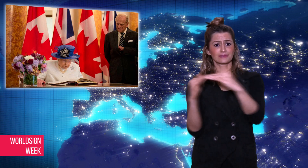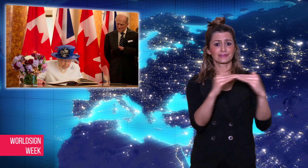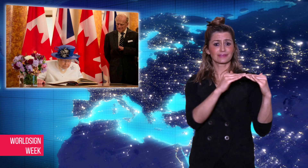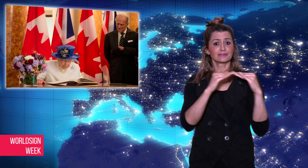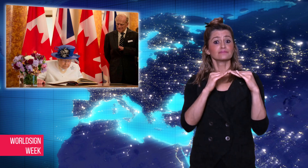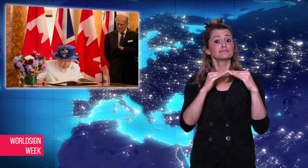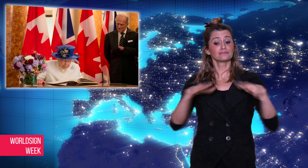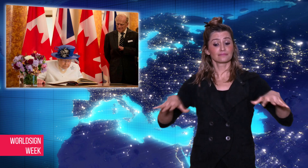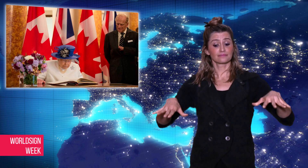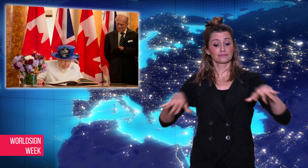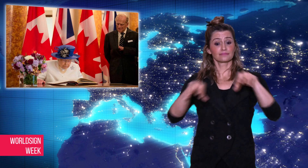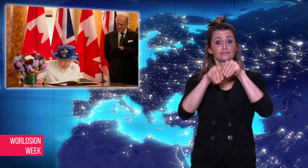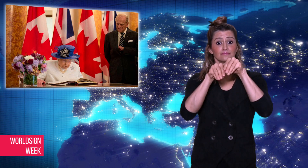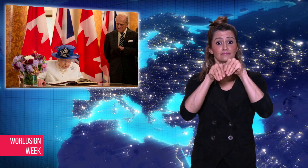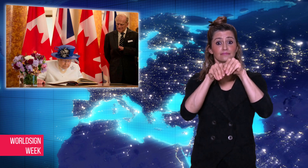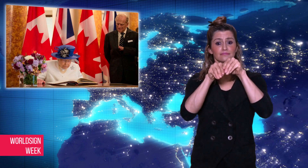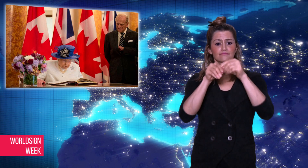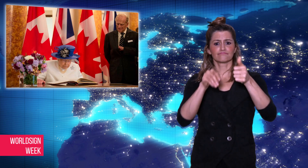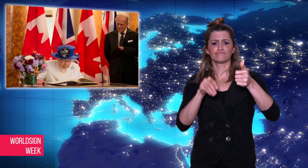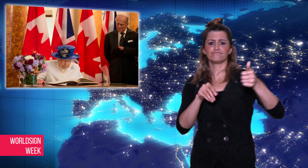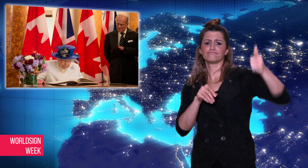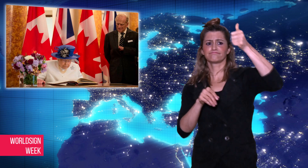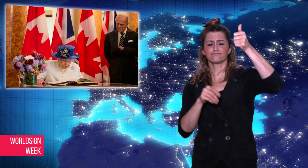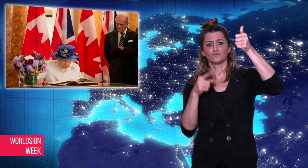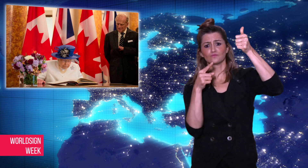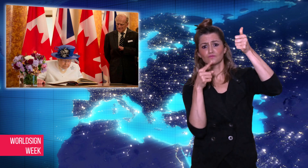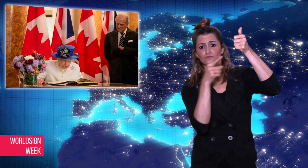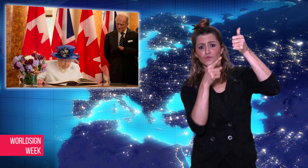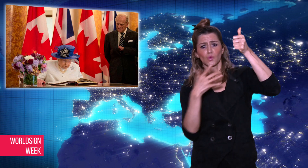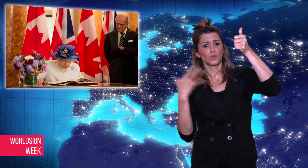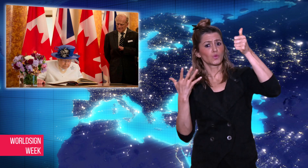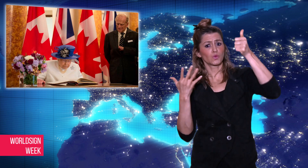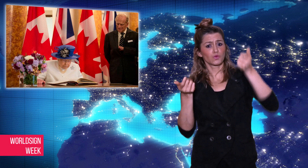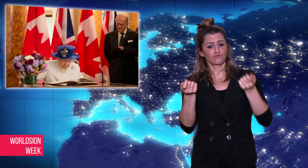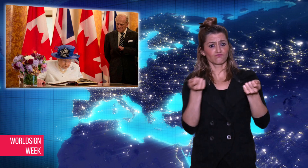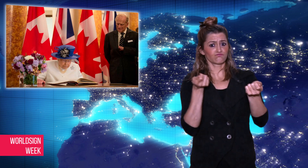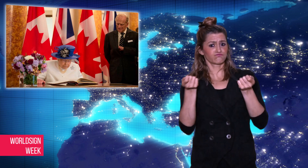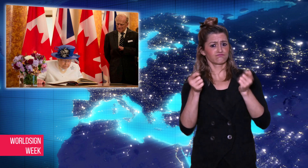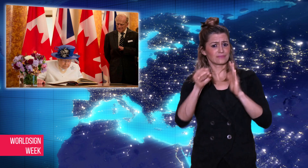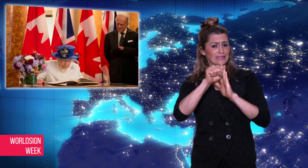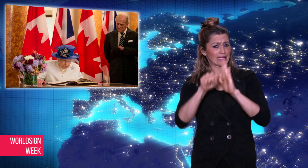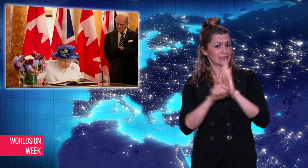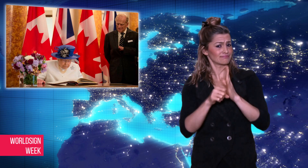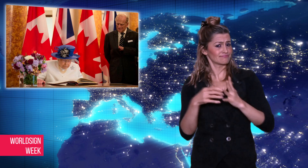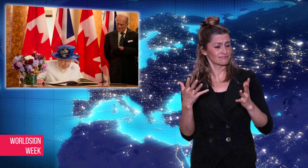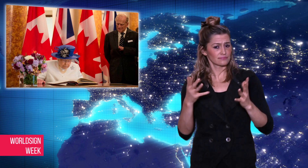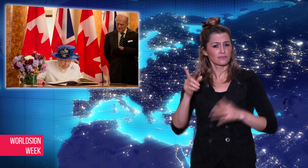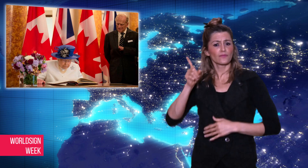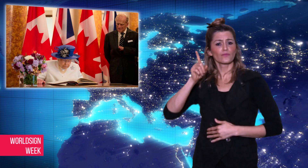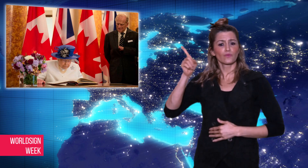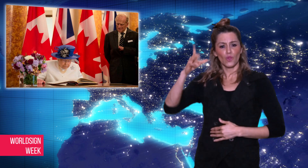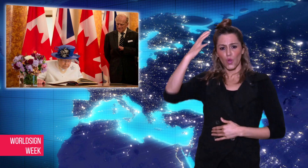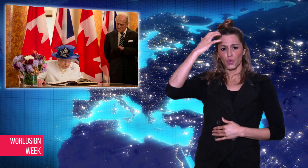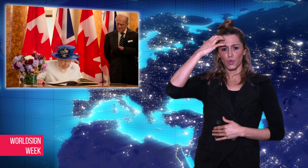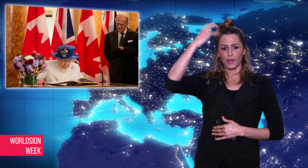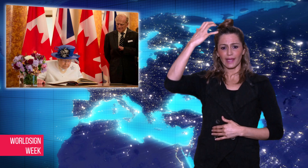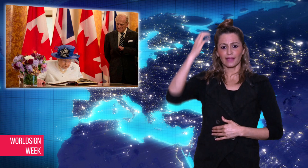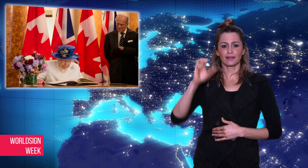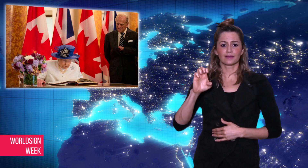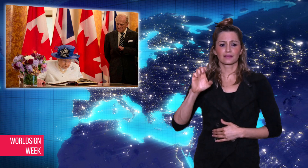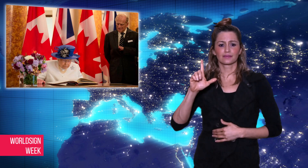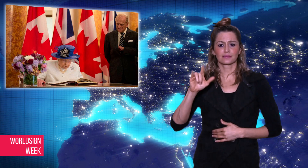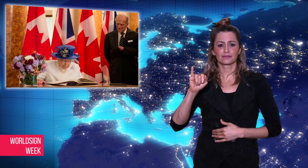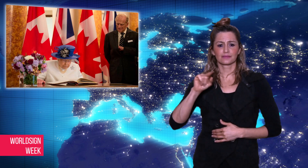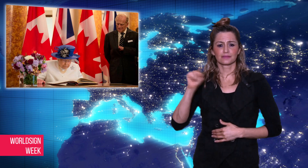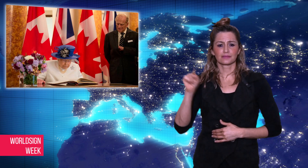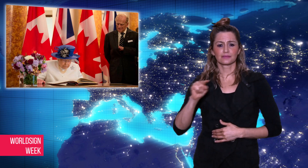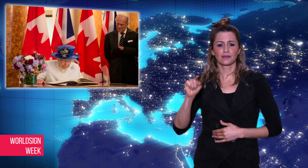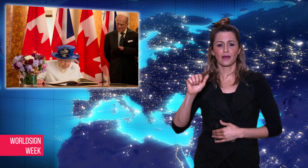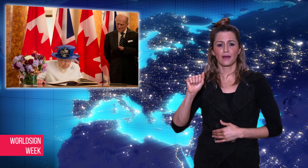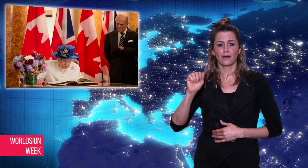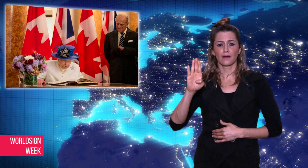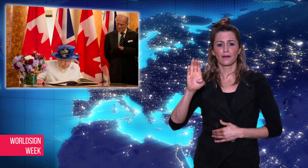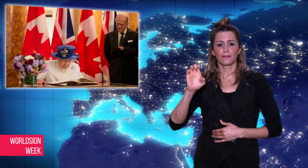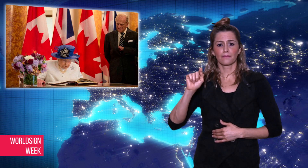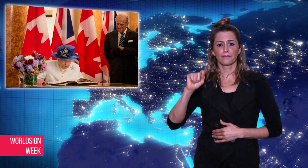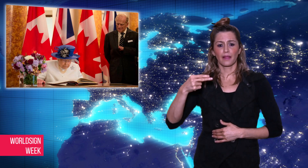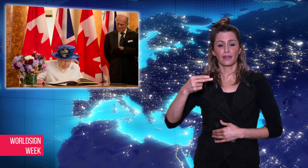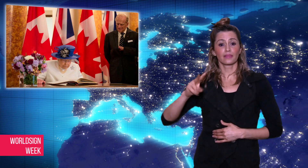democracy with Queen Elizabeth II as Head of State.